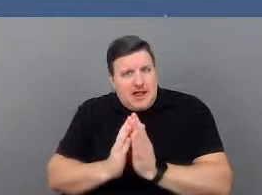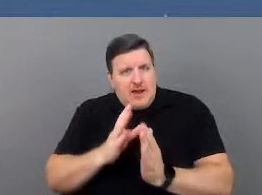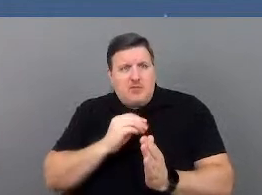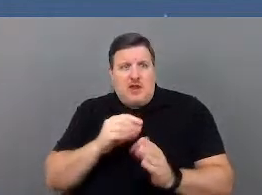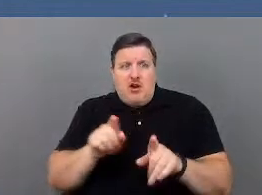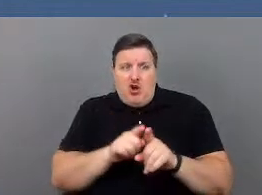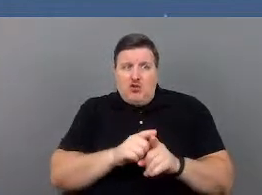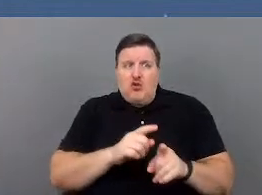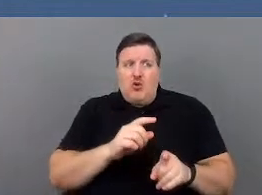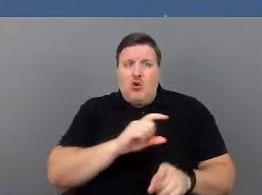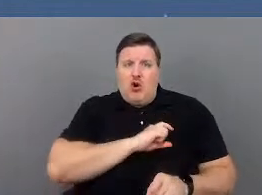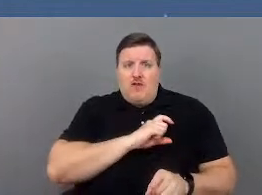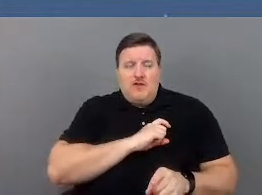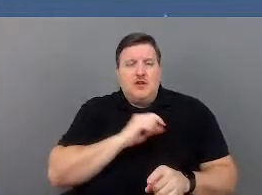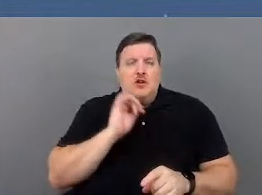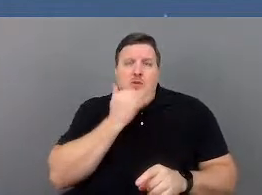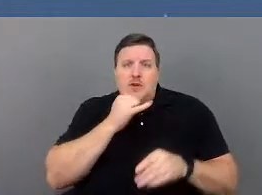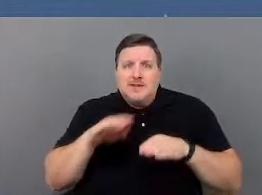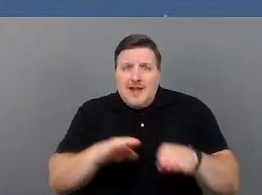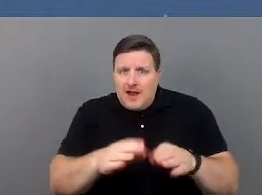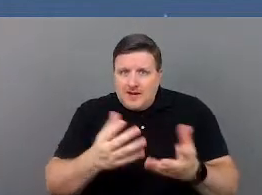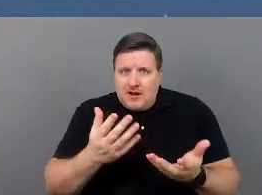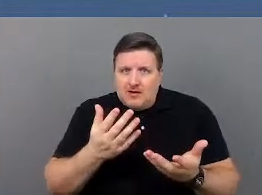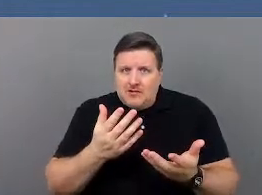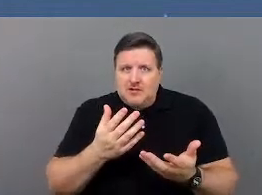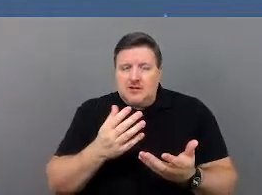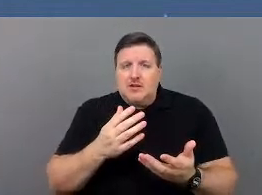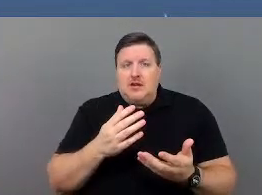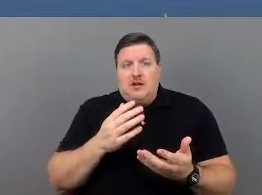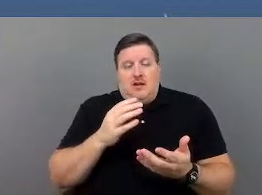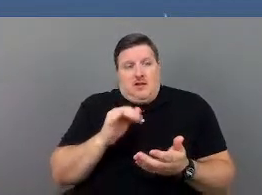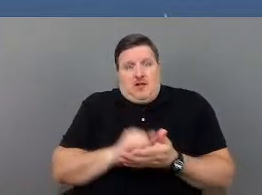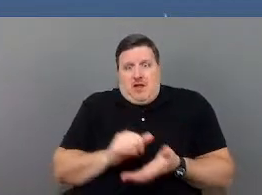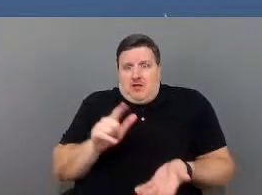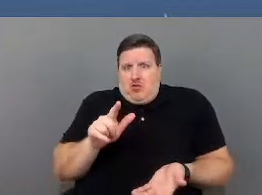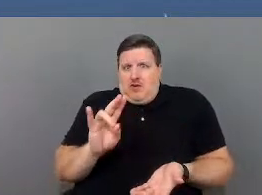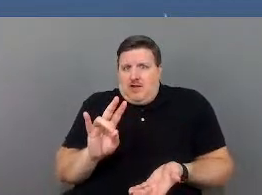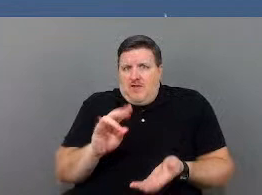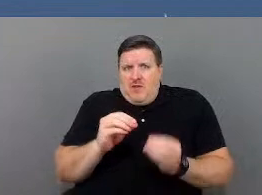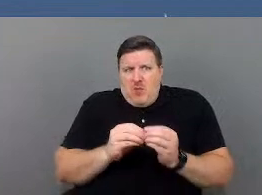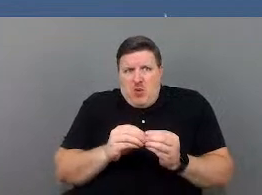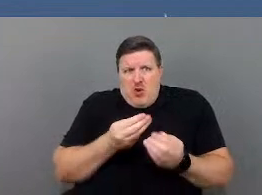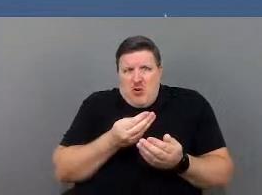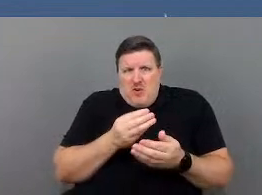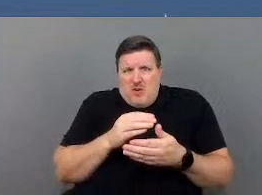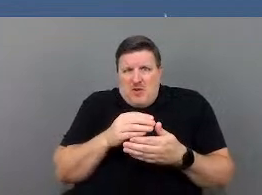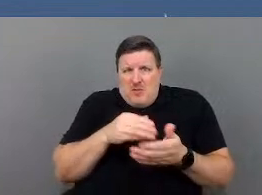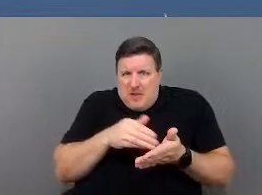MILLION MORE TO. AND THAT'S THE DEPARTMENT THE MAYOR PROPOSES TO GIVE $27 MURDER, TWO